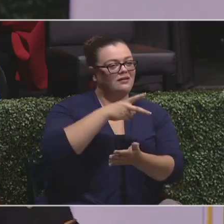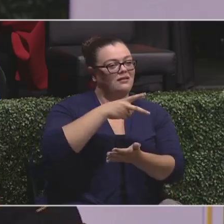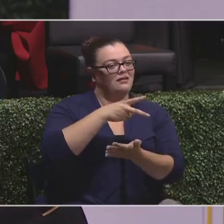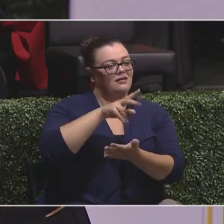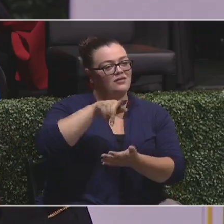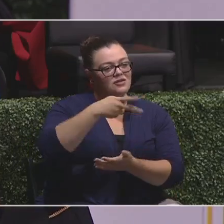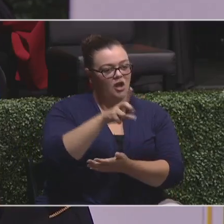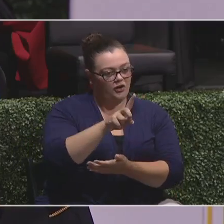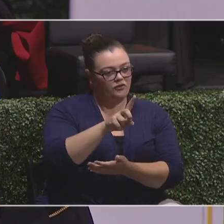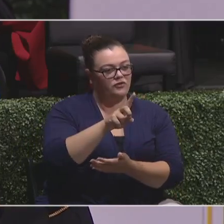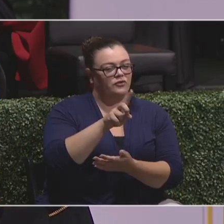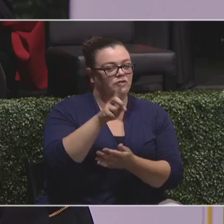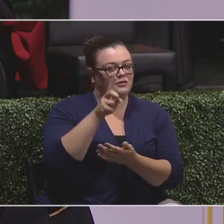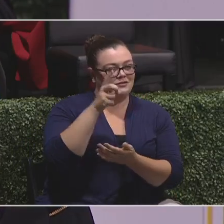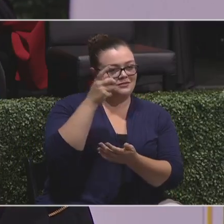GRADUATE STUDENTS AT CAL STATE LA TO